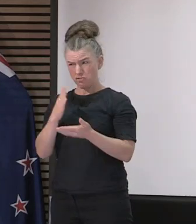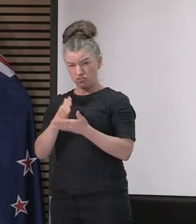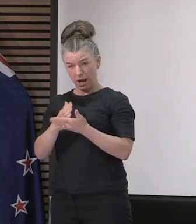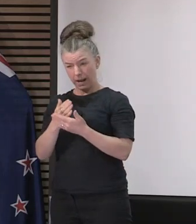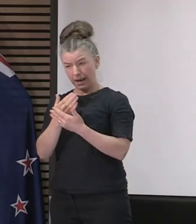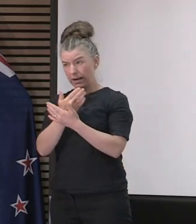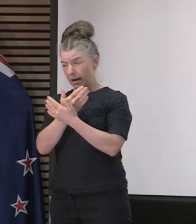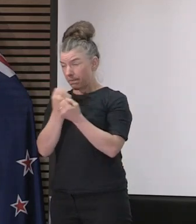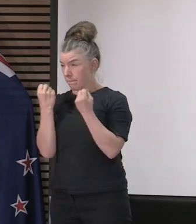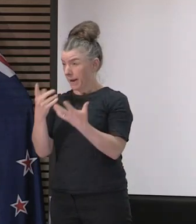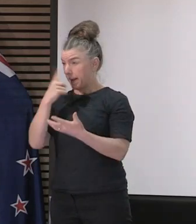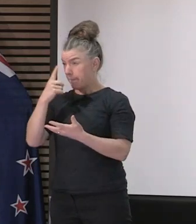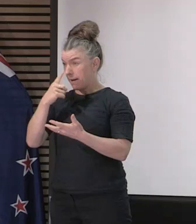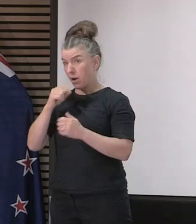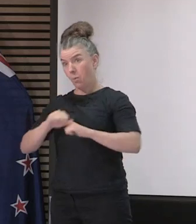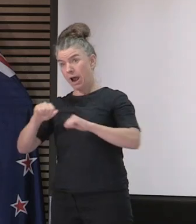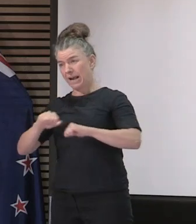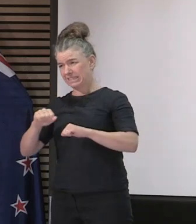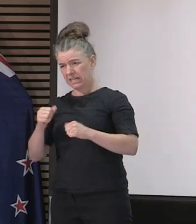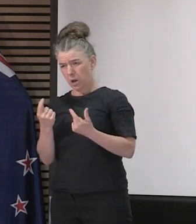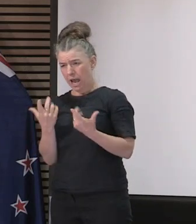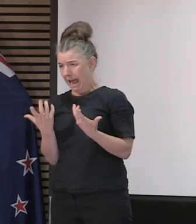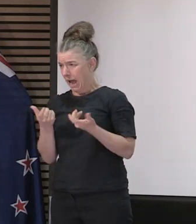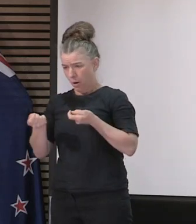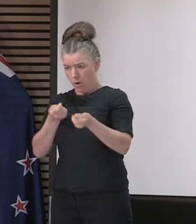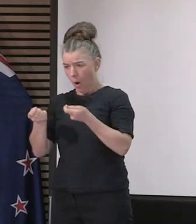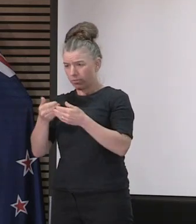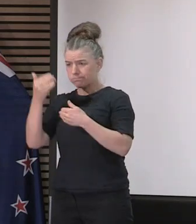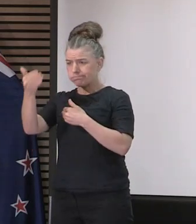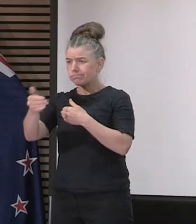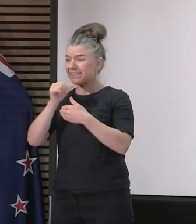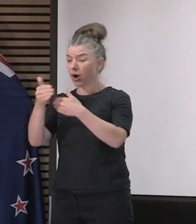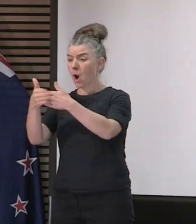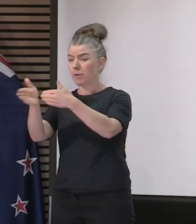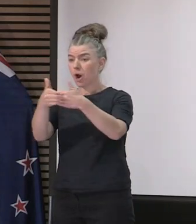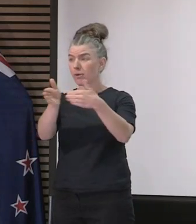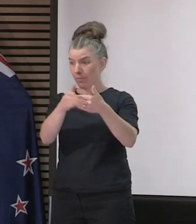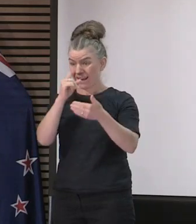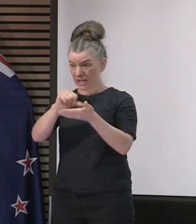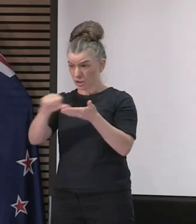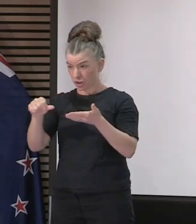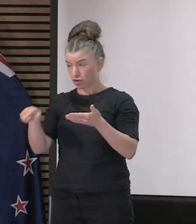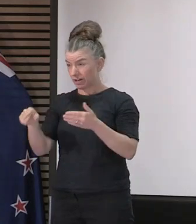postponed. How are we going to be able to cope with that backlog and what is being